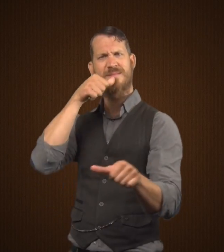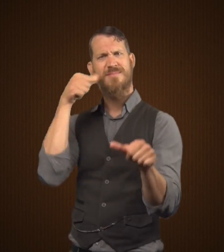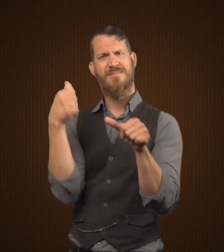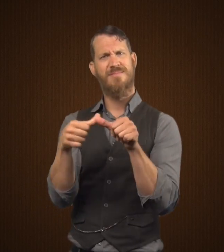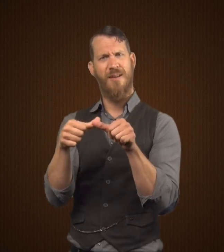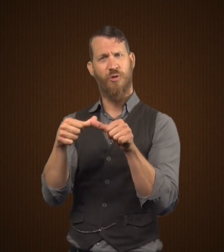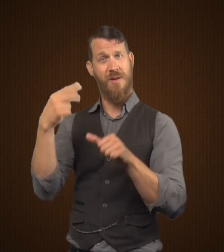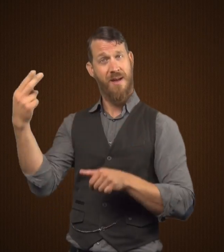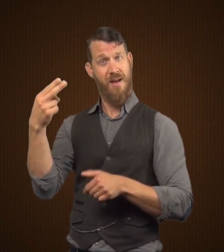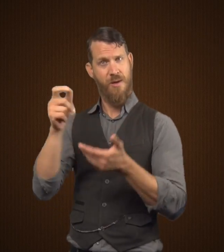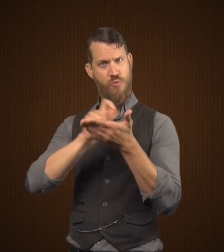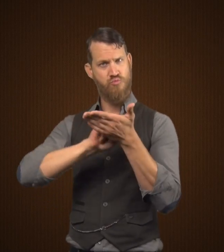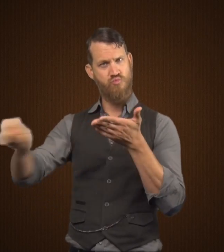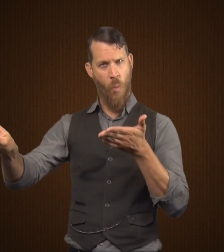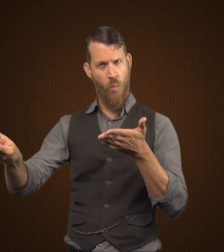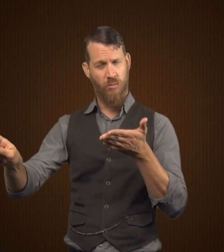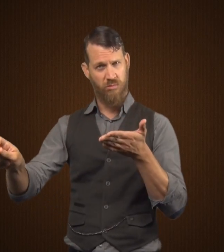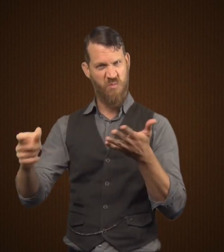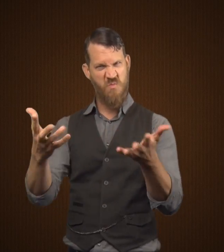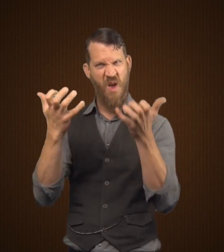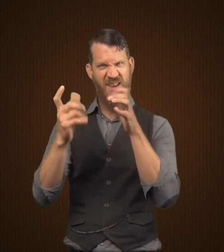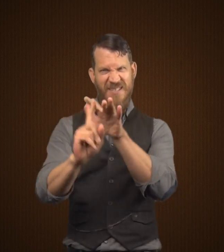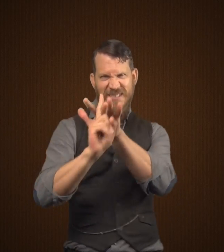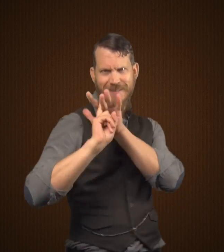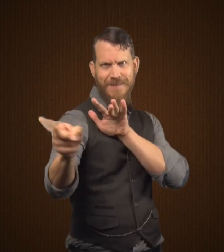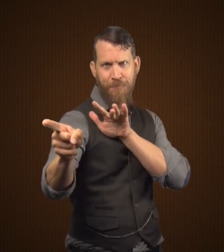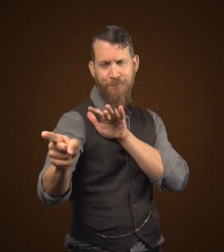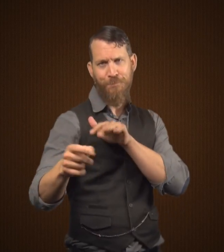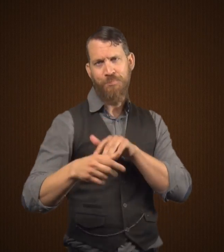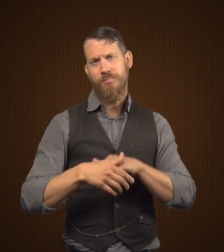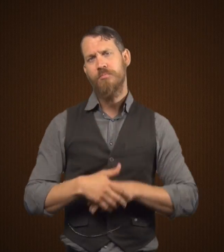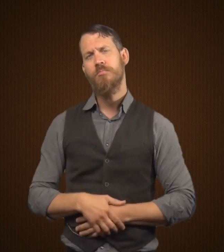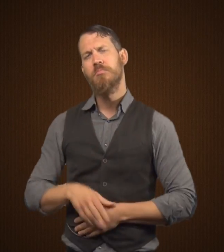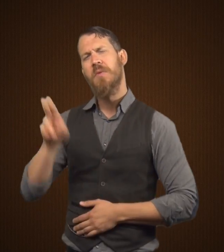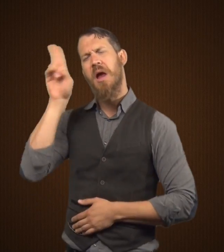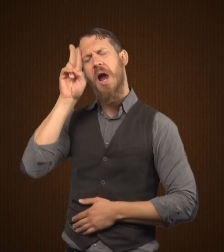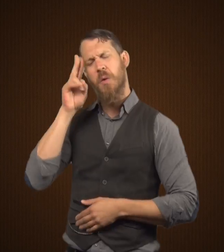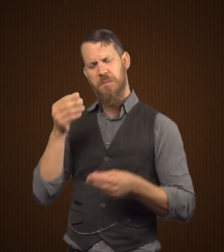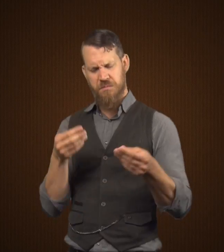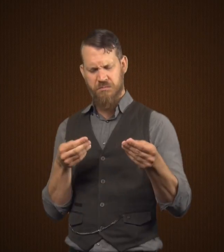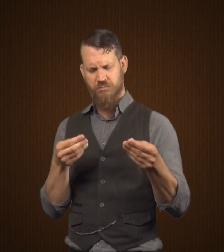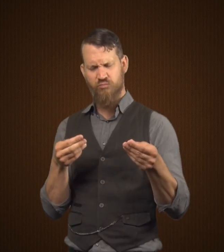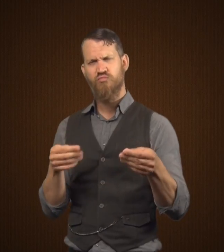And Doctor Jekyll then shows Mr. Utterson a letter that Mr. Hyde wrote.